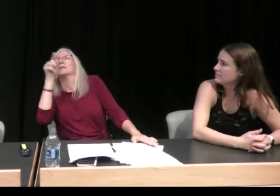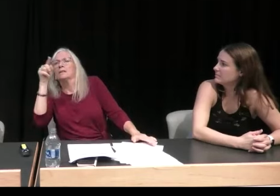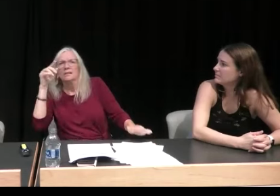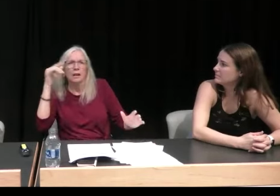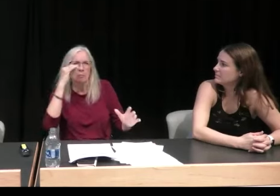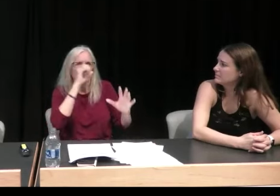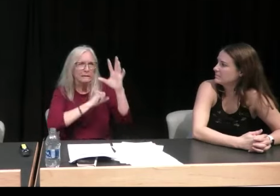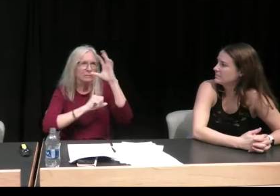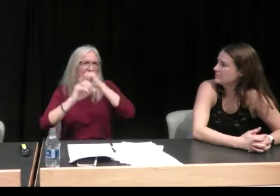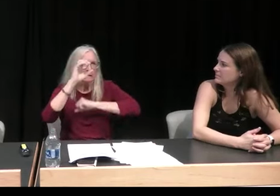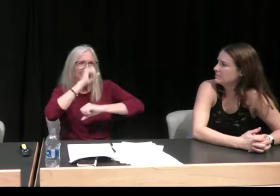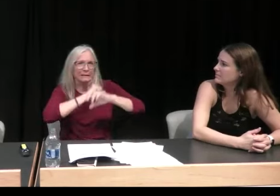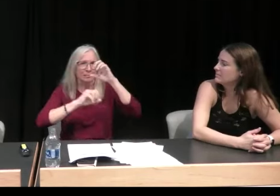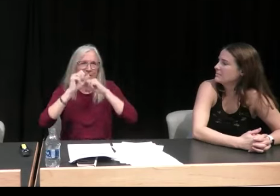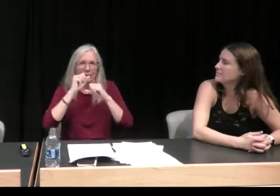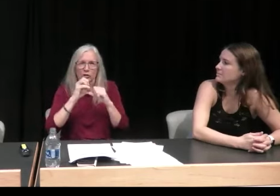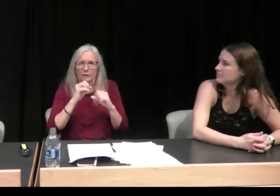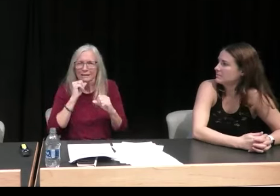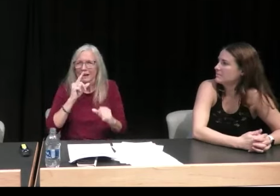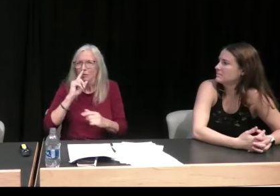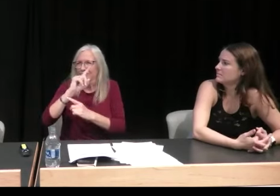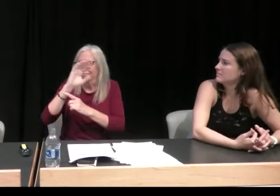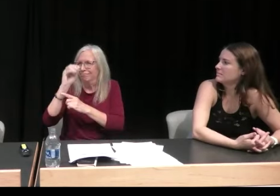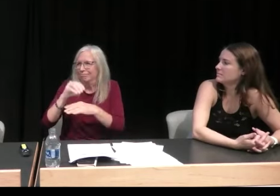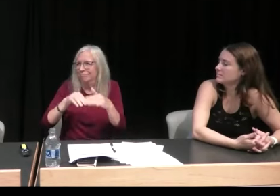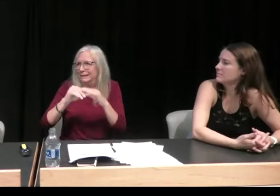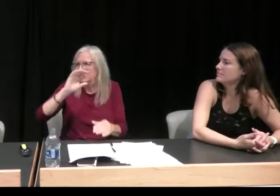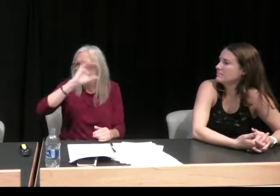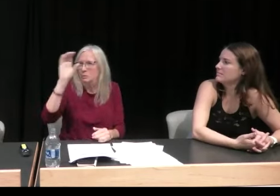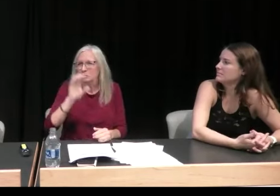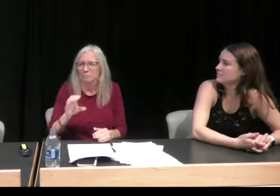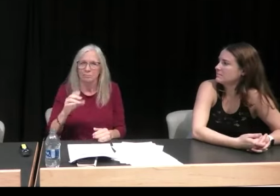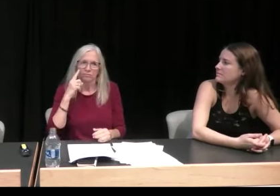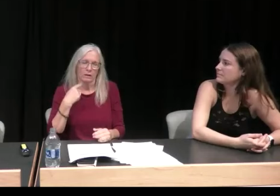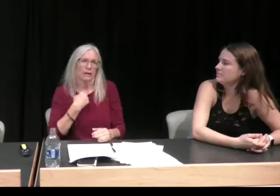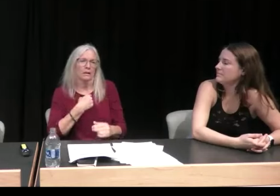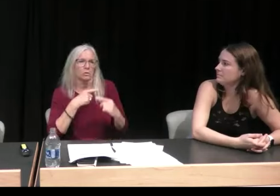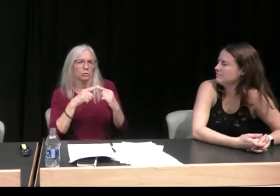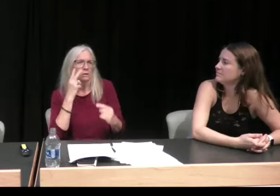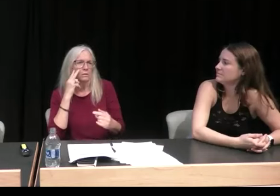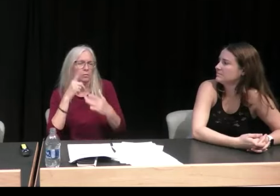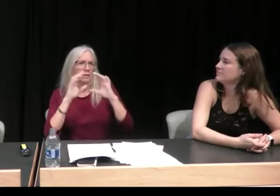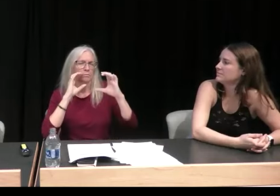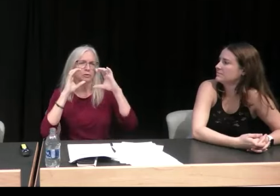when meetings are had or facilitated on Zoom um and we're trying to find out who's talking